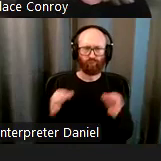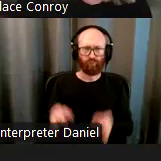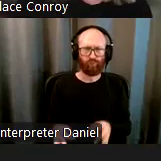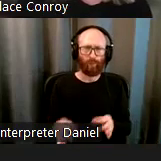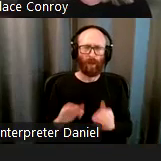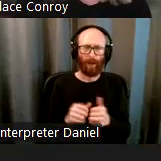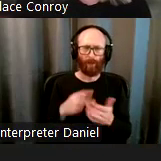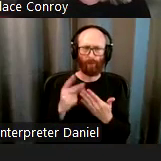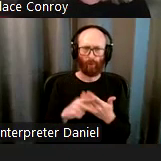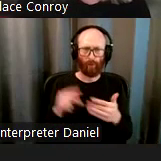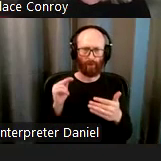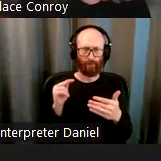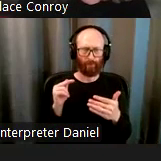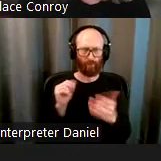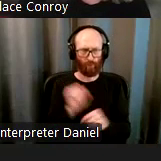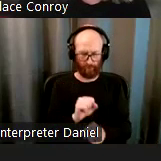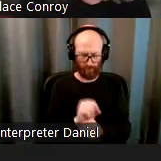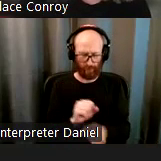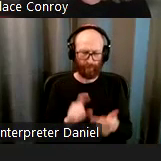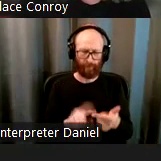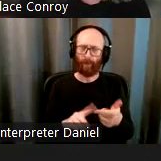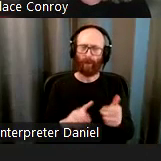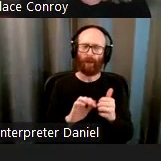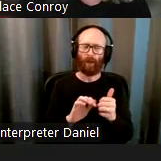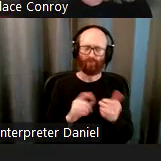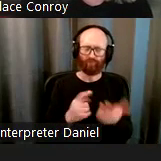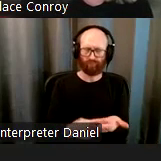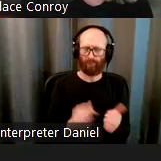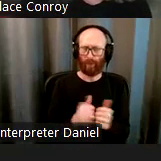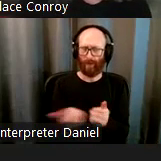importantly, talk to you about how we've incorporated Universal Design for Learning